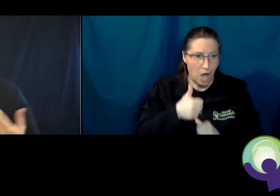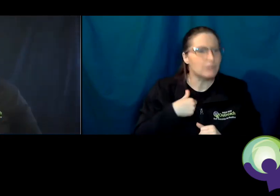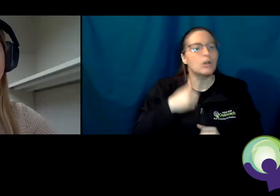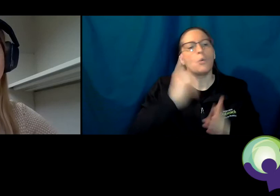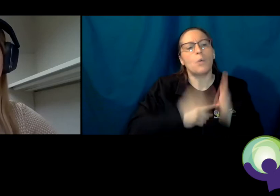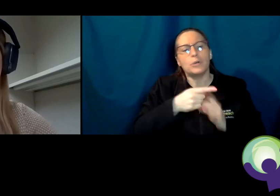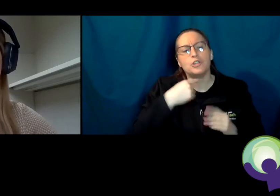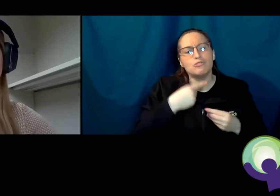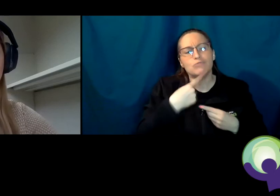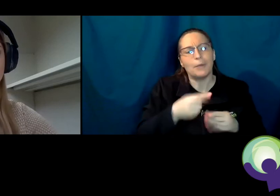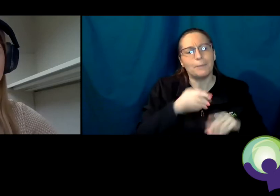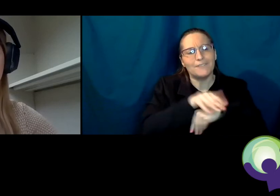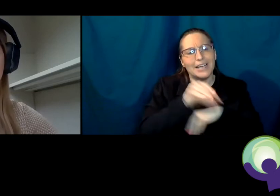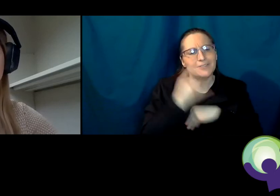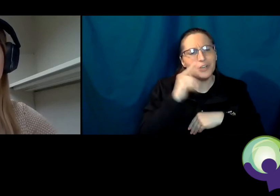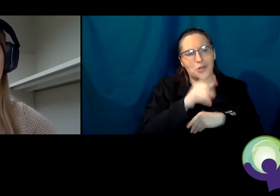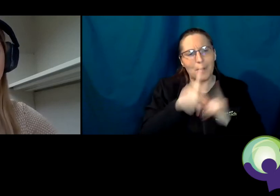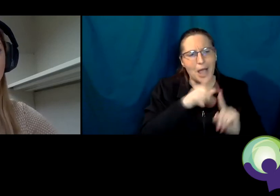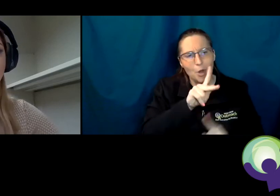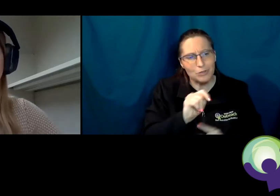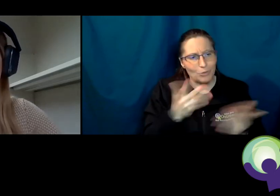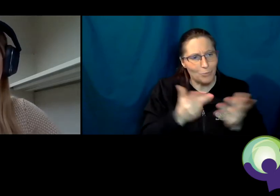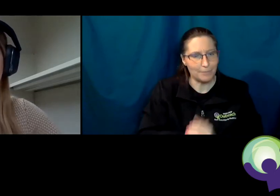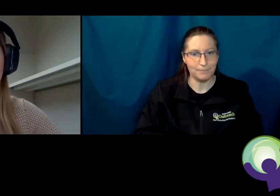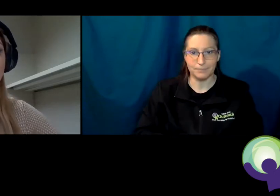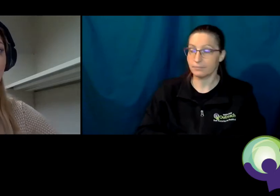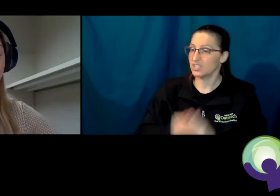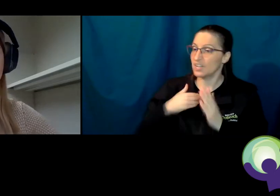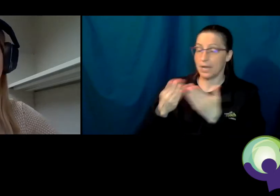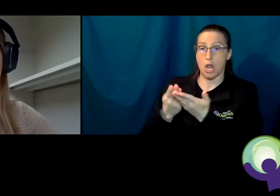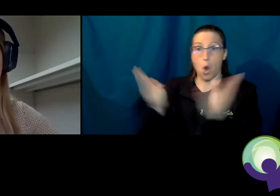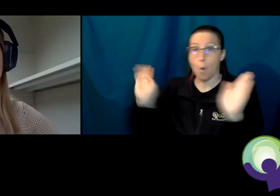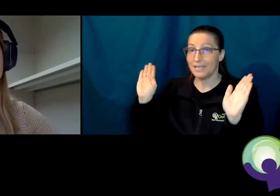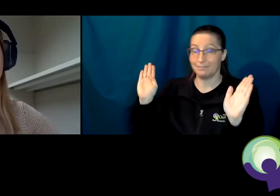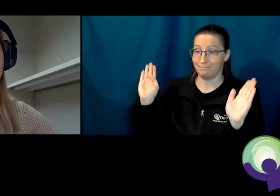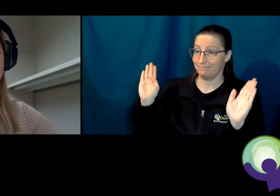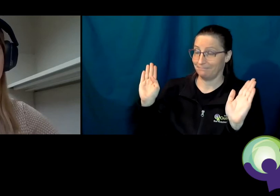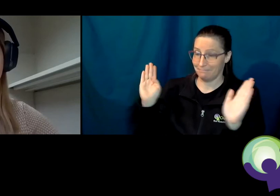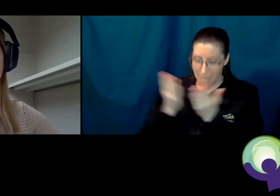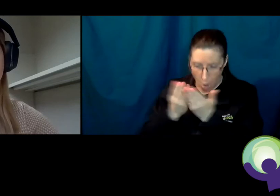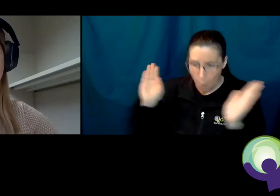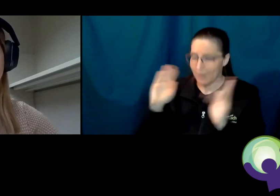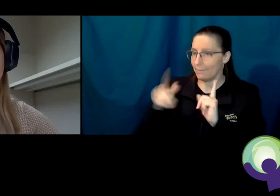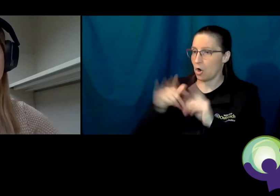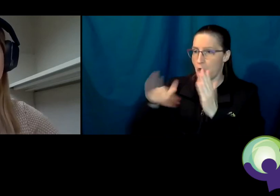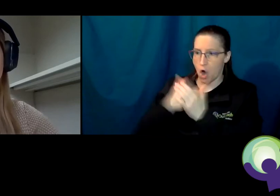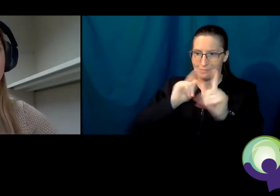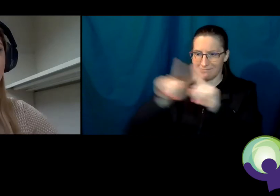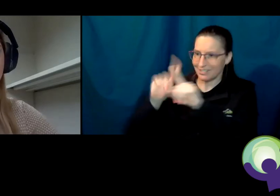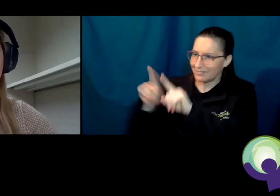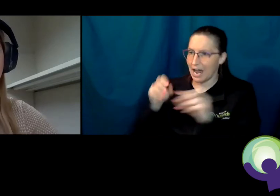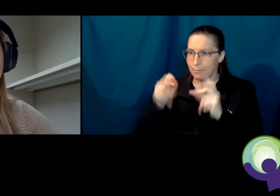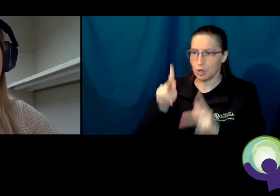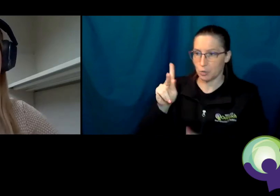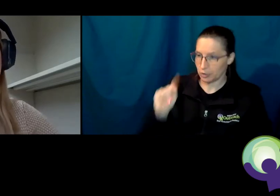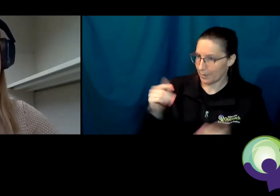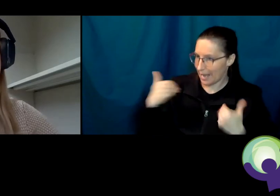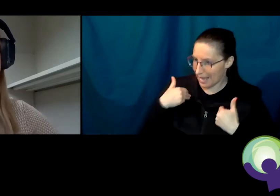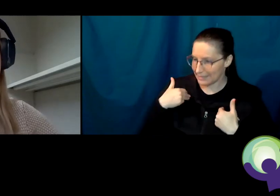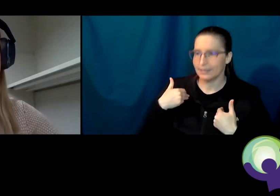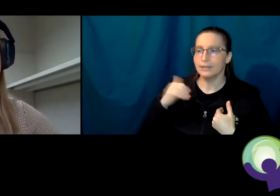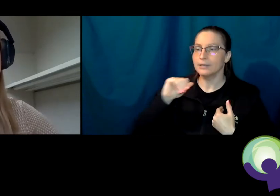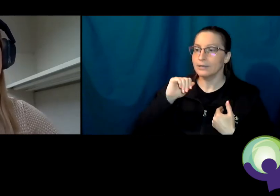Jordenne: Yes, I would tell them just to be open to all the opportunities that Kwik Trip has and to not be afraid to introduce